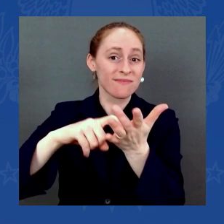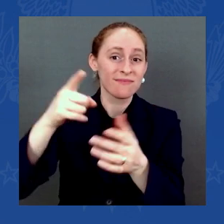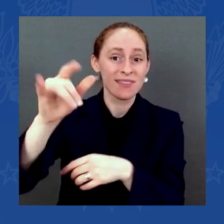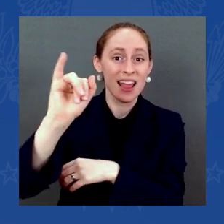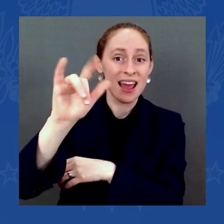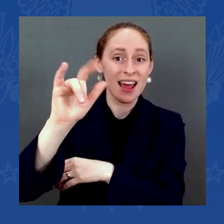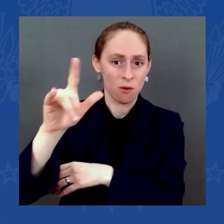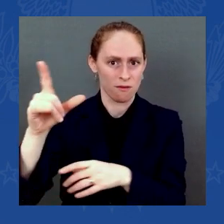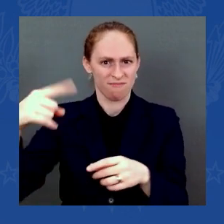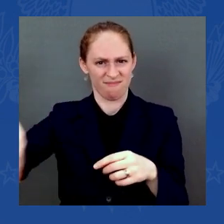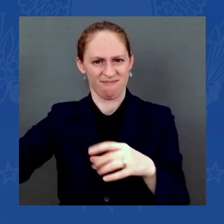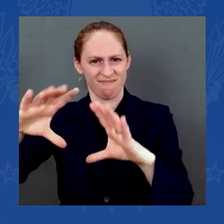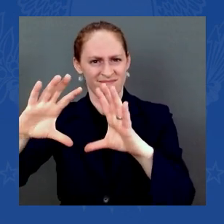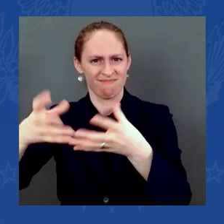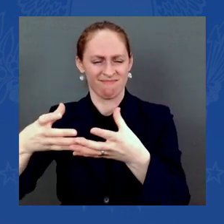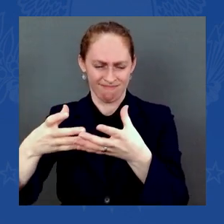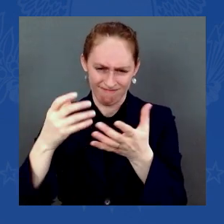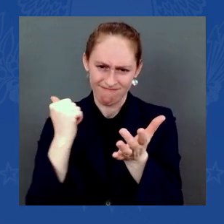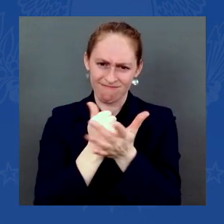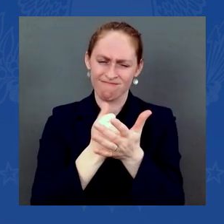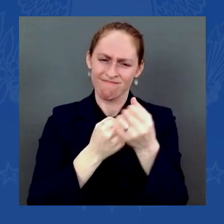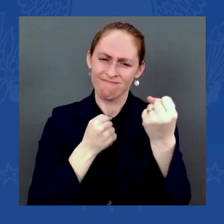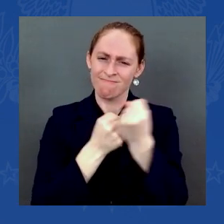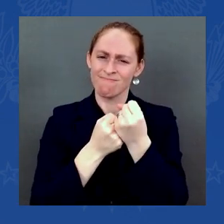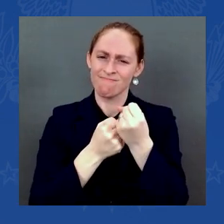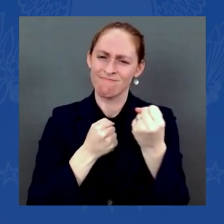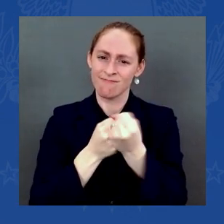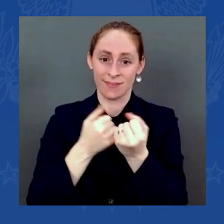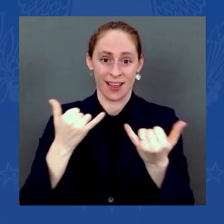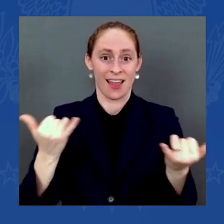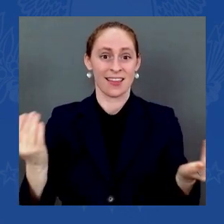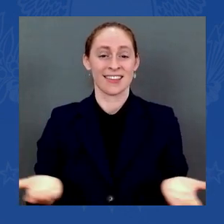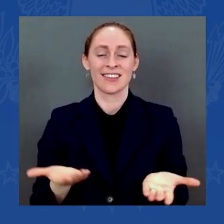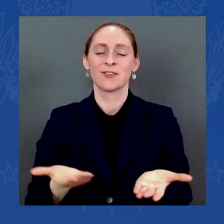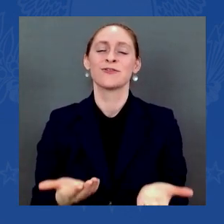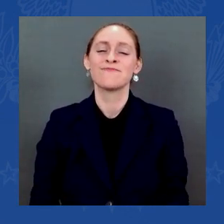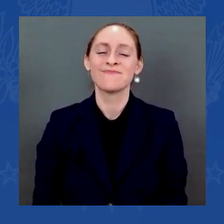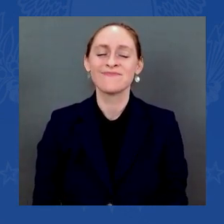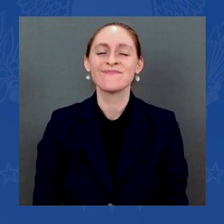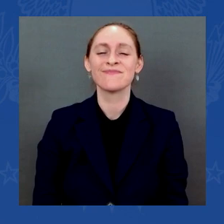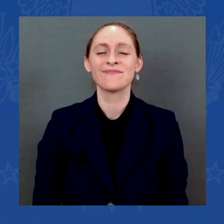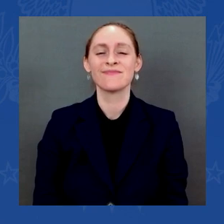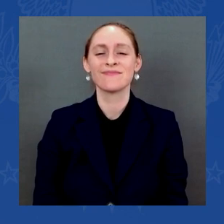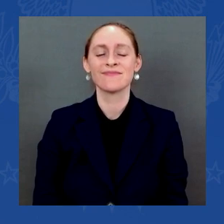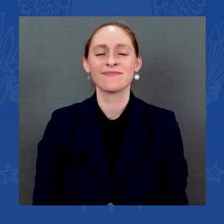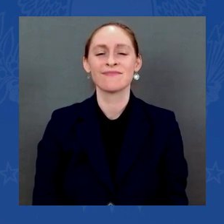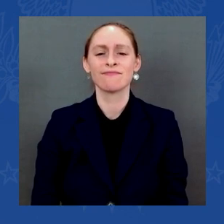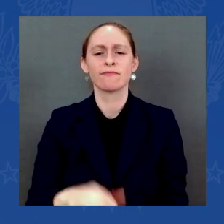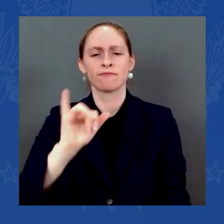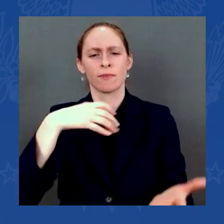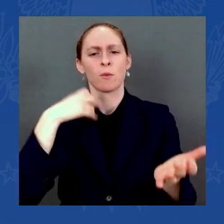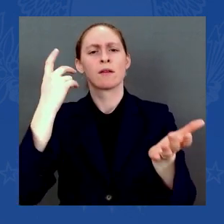and Human Service, Xavier Becerra, whose department will play a vital role in implementing the law.